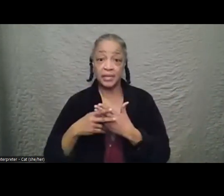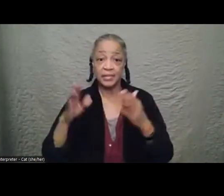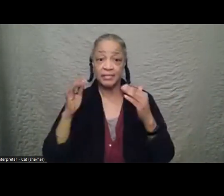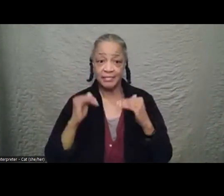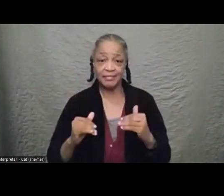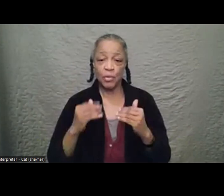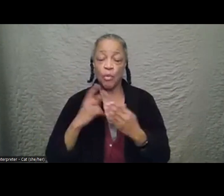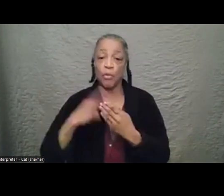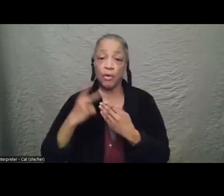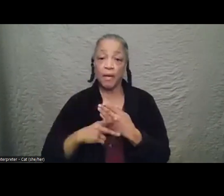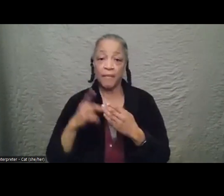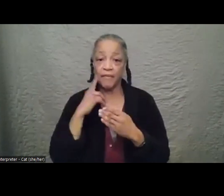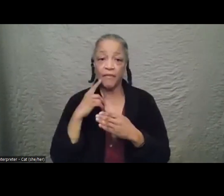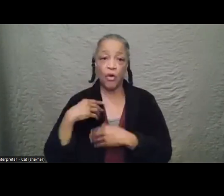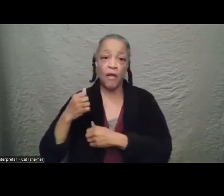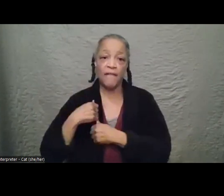for veterans and families.